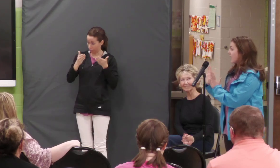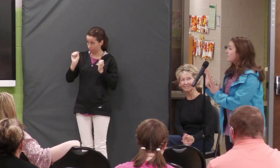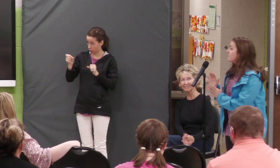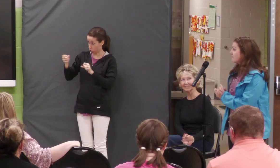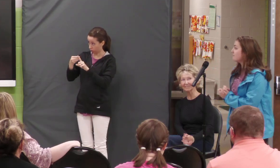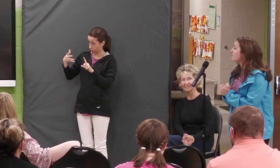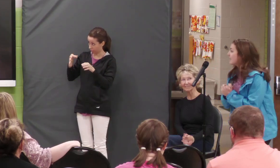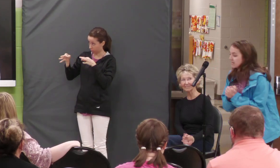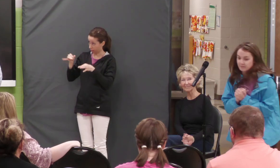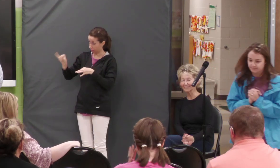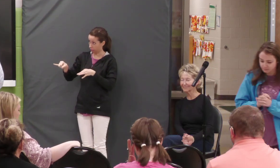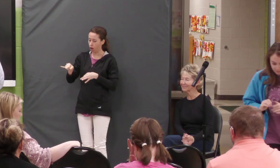absolutely